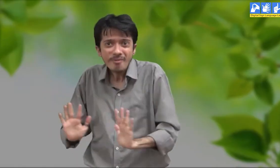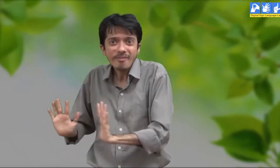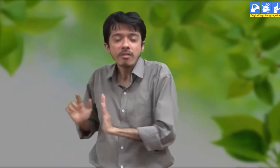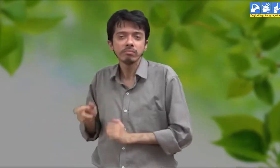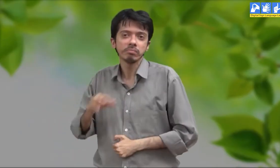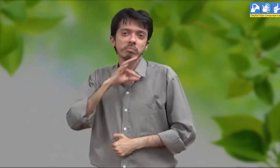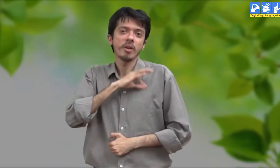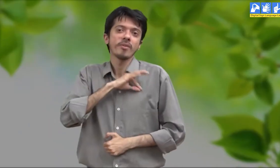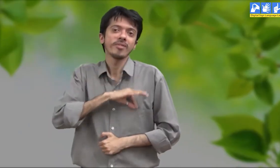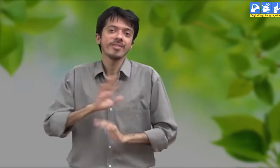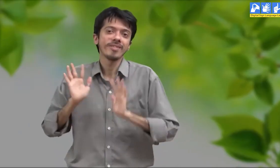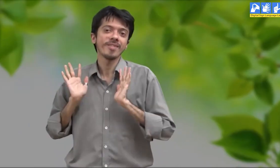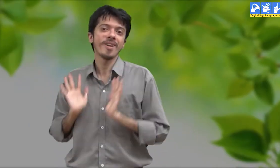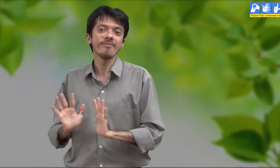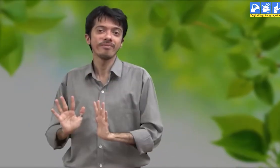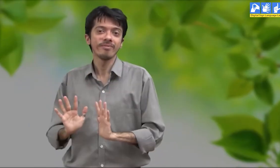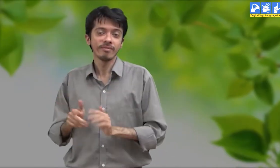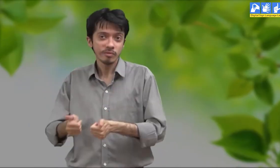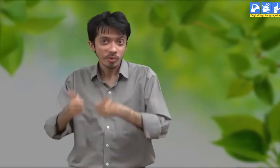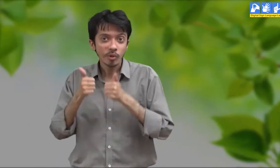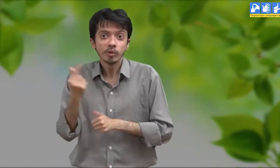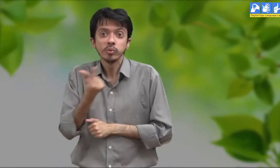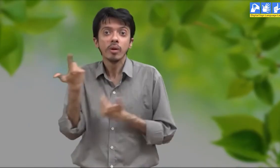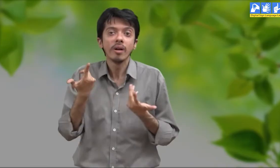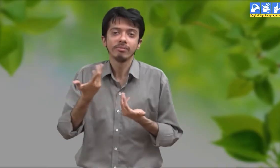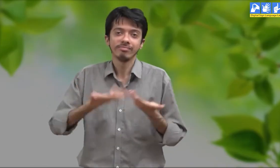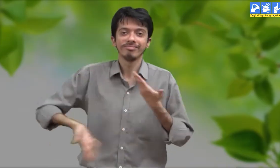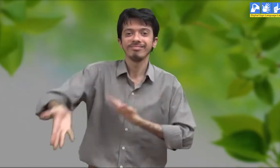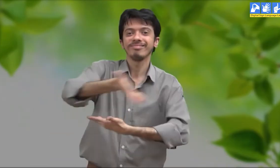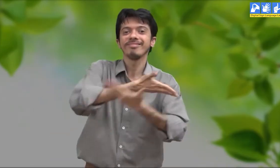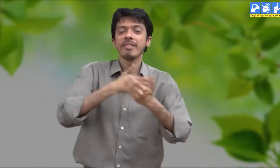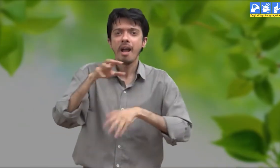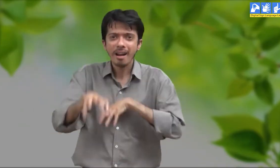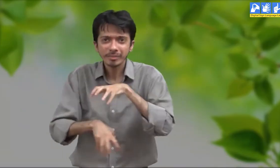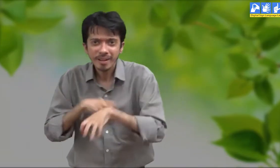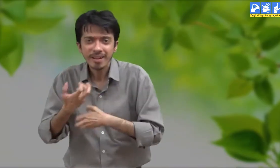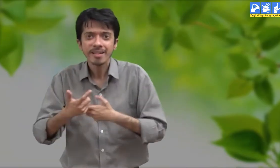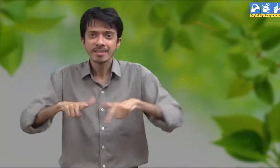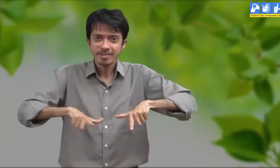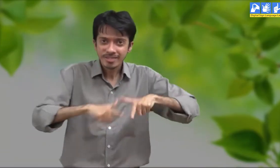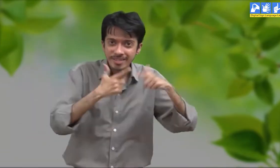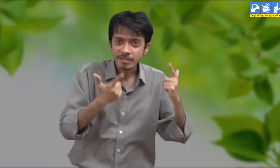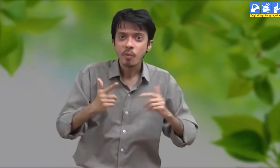So these are the advantages of underground water harvesting systems. This is beneficial